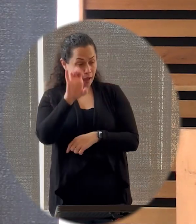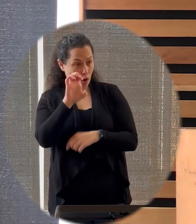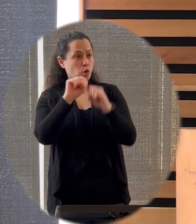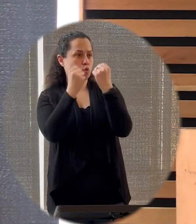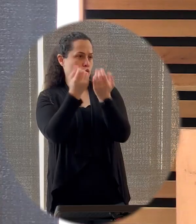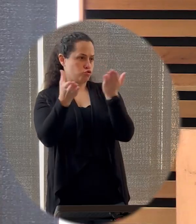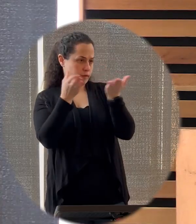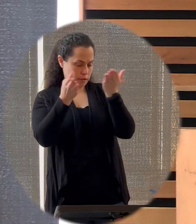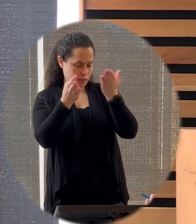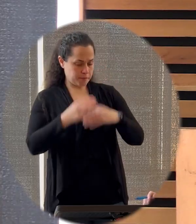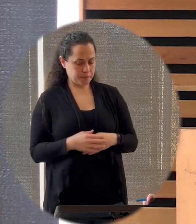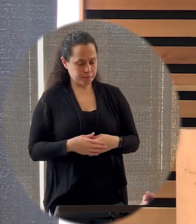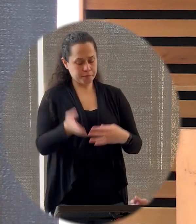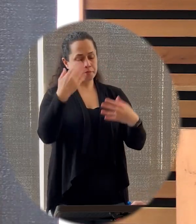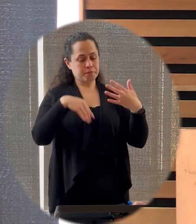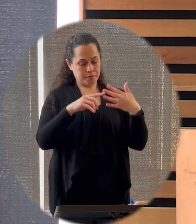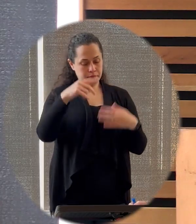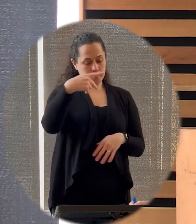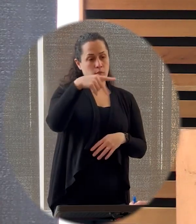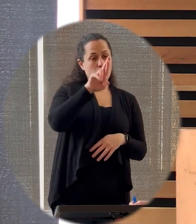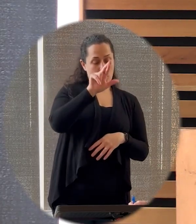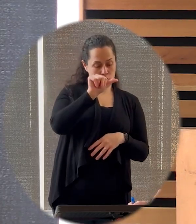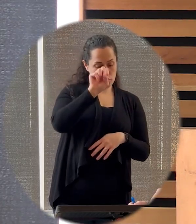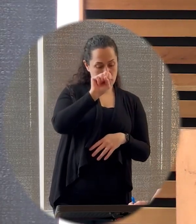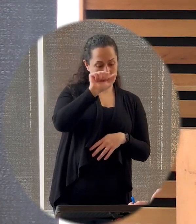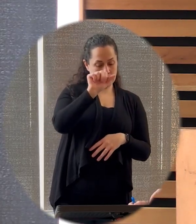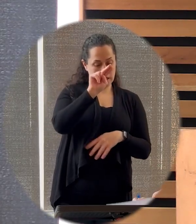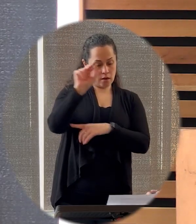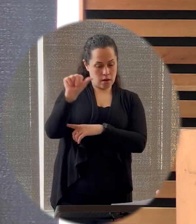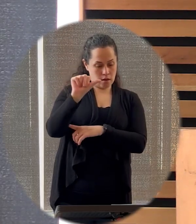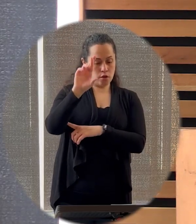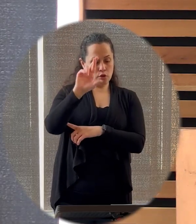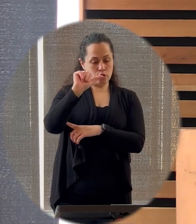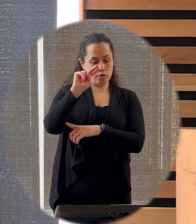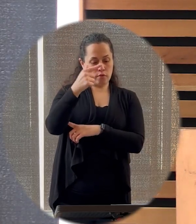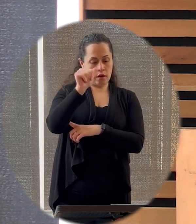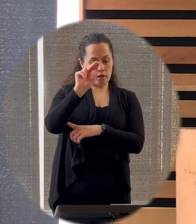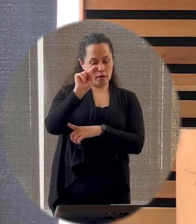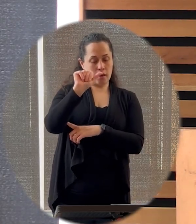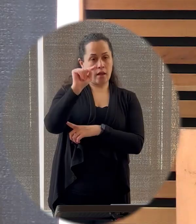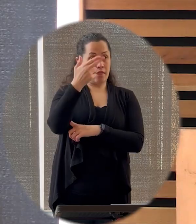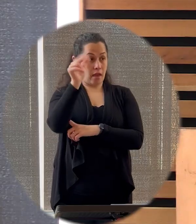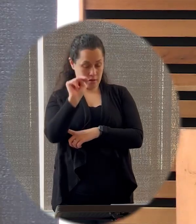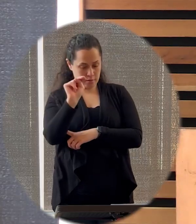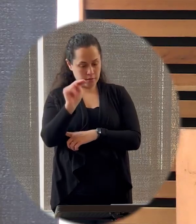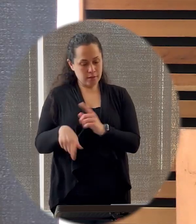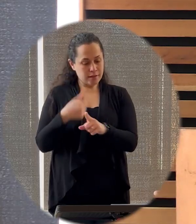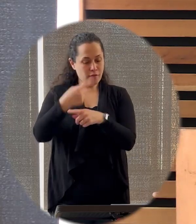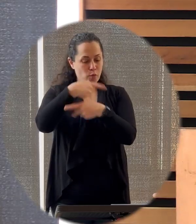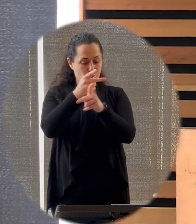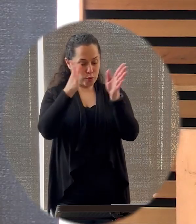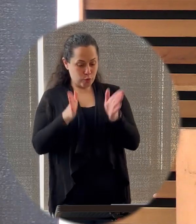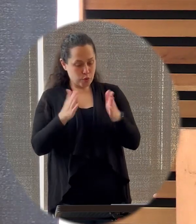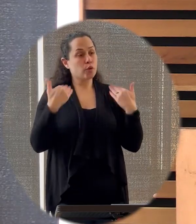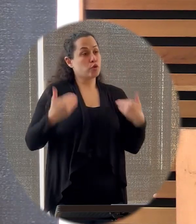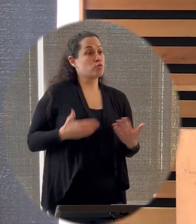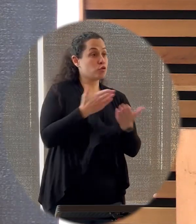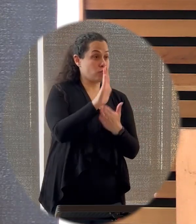services. and Prasanna Ranganathan, a producer, human rights lawyer, and diversity, equity,